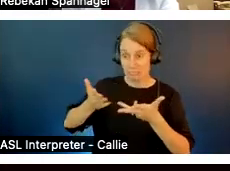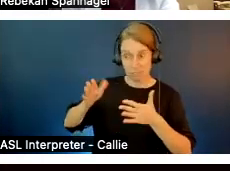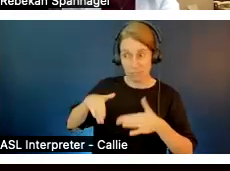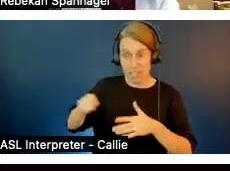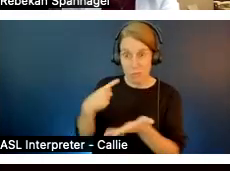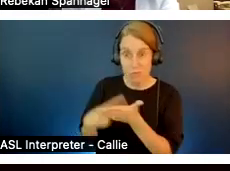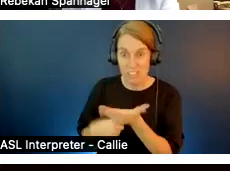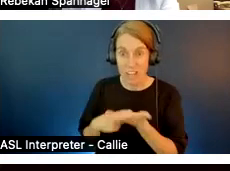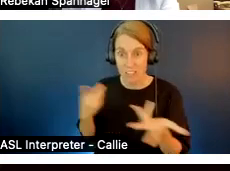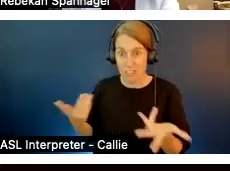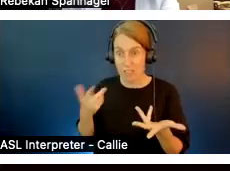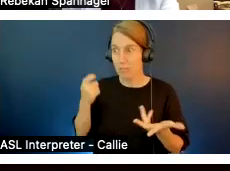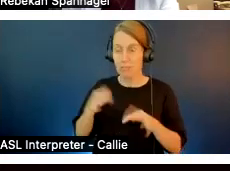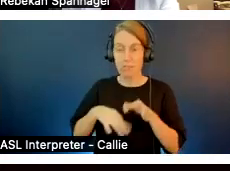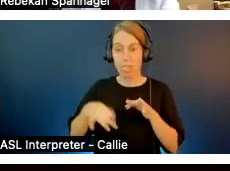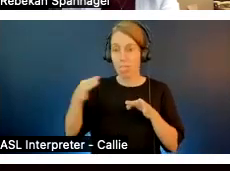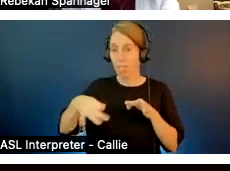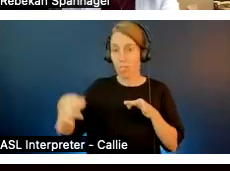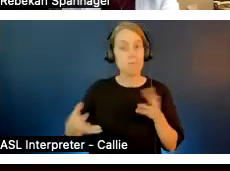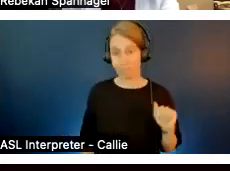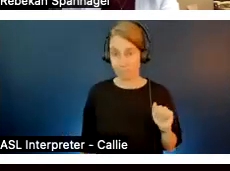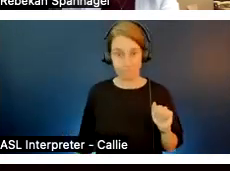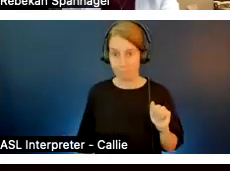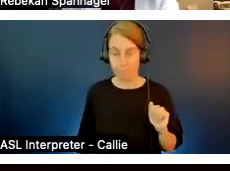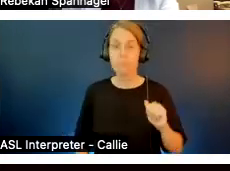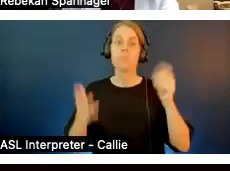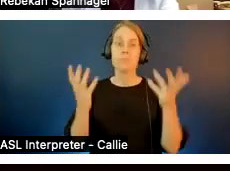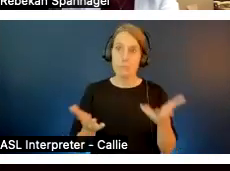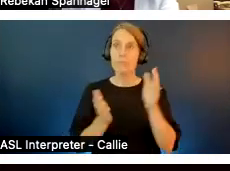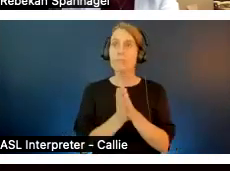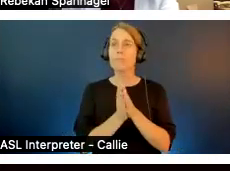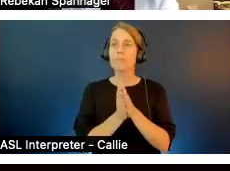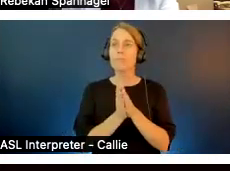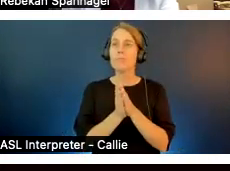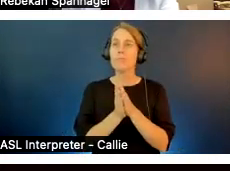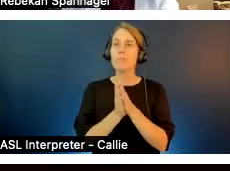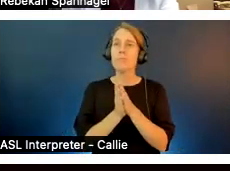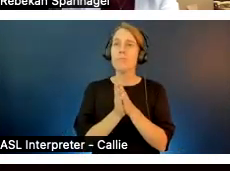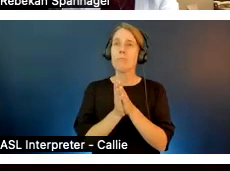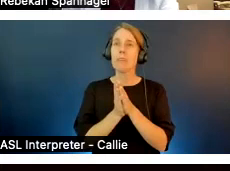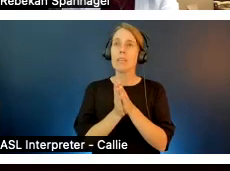you know what is going on with your situation the more crucial the need for services the faster you